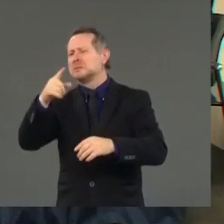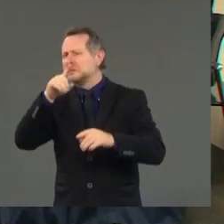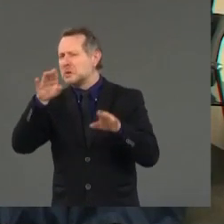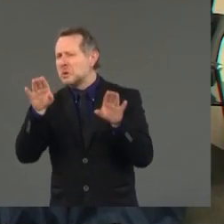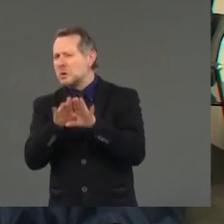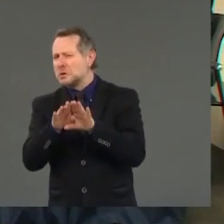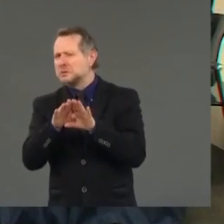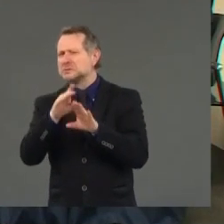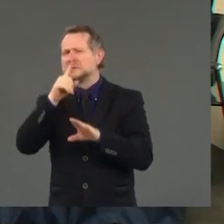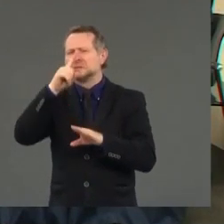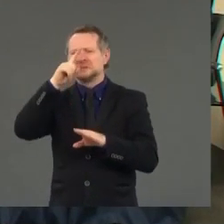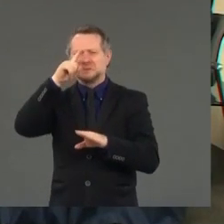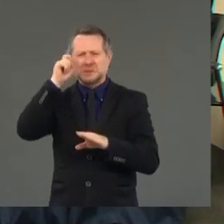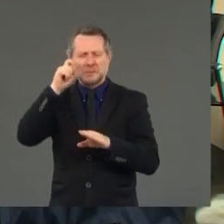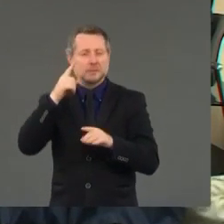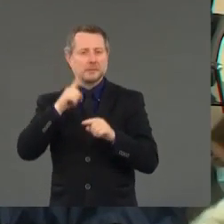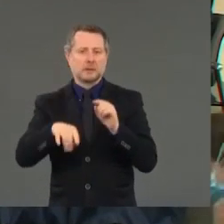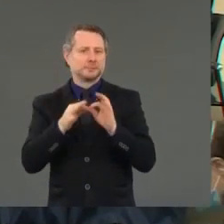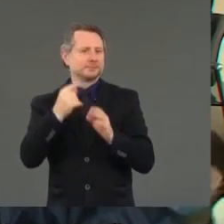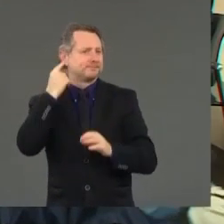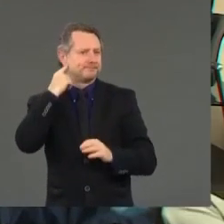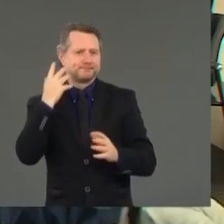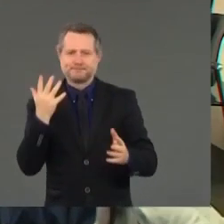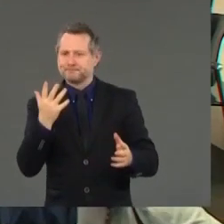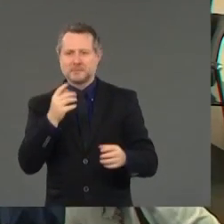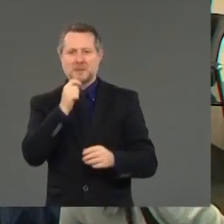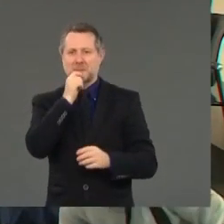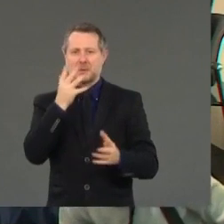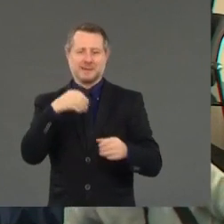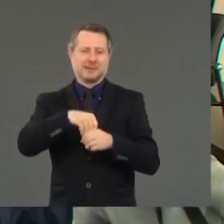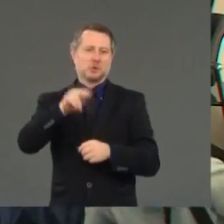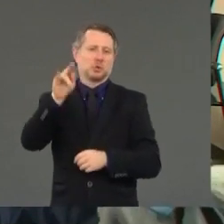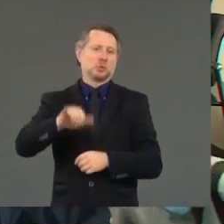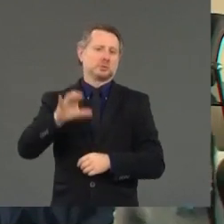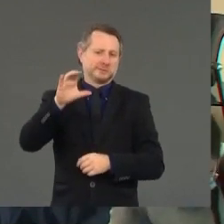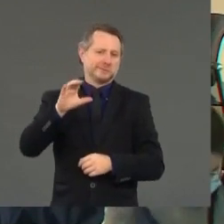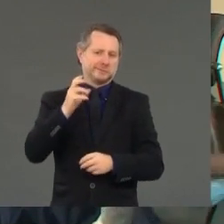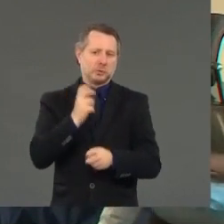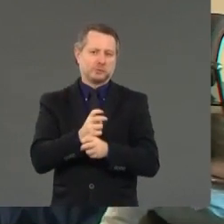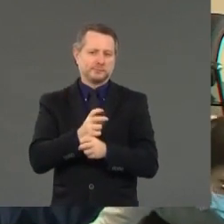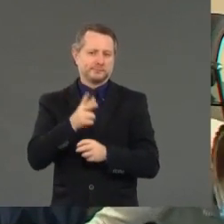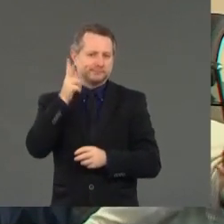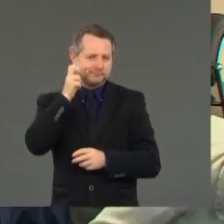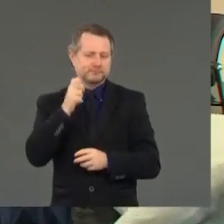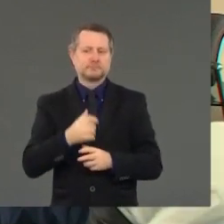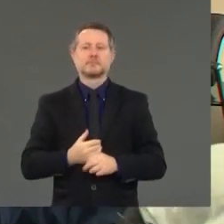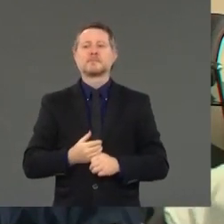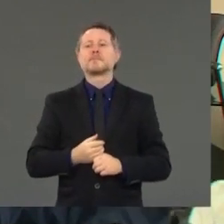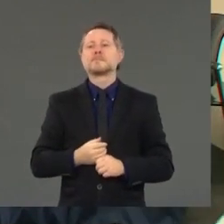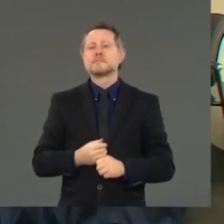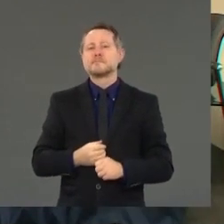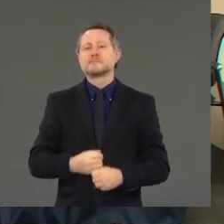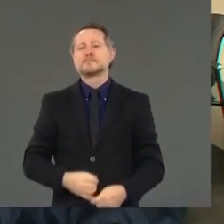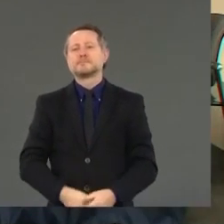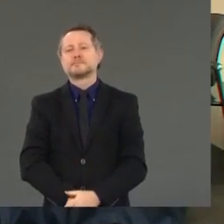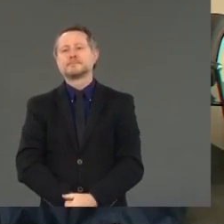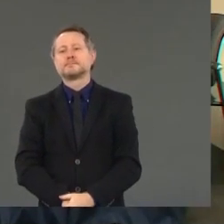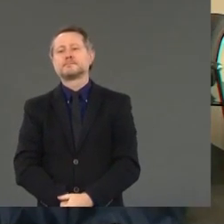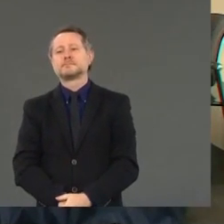FOR THE SUMMER THAT THEY CAN'T SAFELY REOPEN, IN TERMS OF DAY CAMPS IS THAT A DIFFERENT STANDARD OR ARE YOU GOING TO